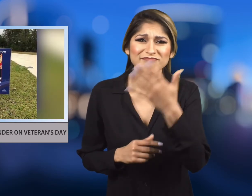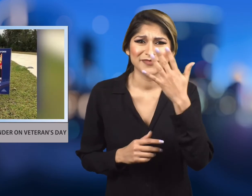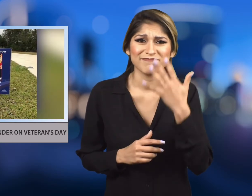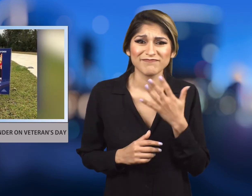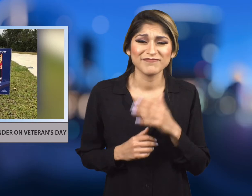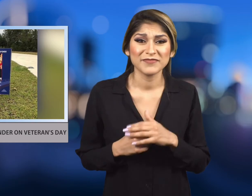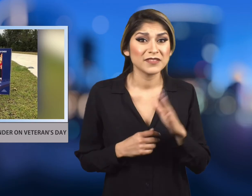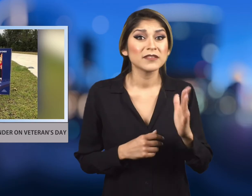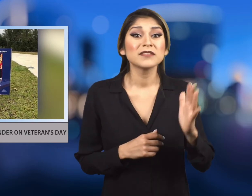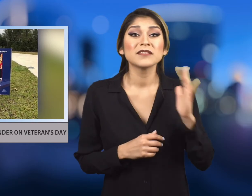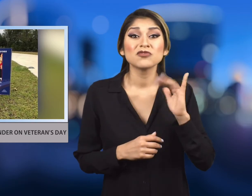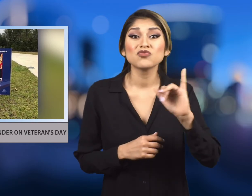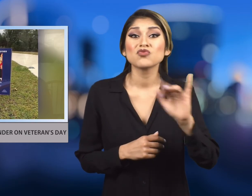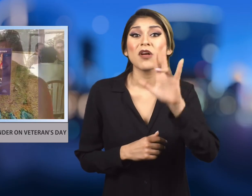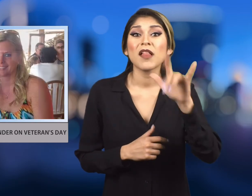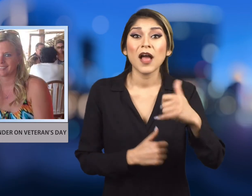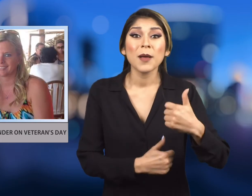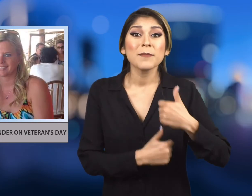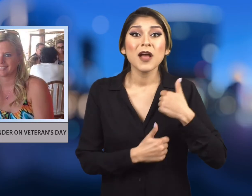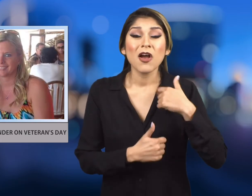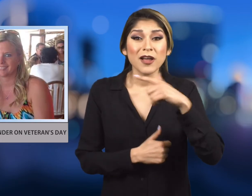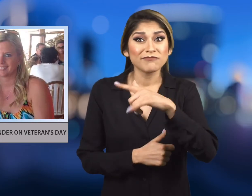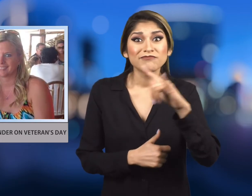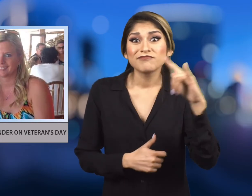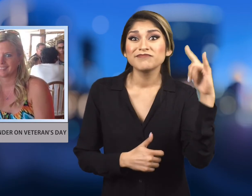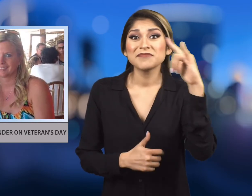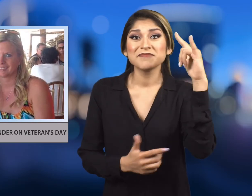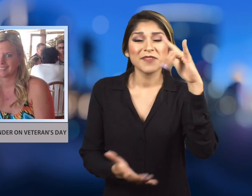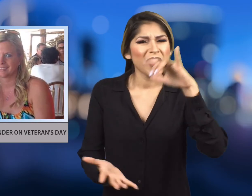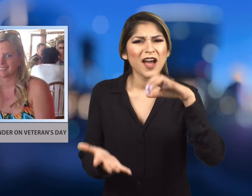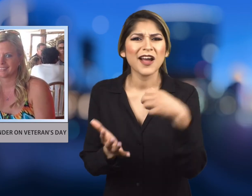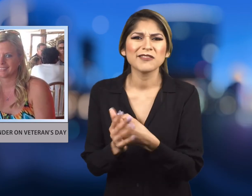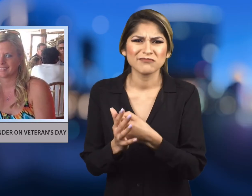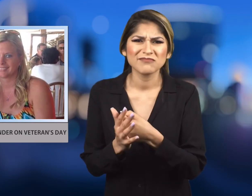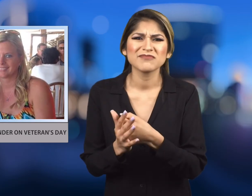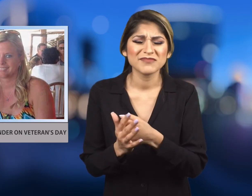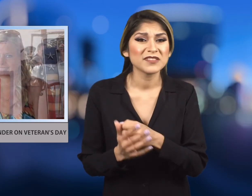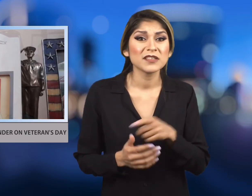military plane crash in July.